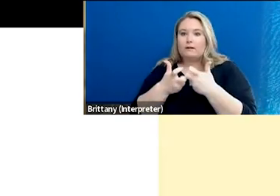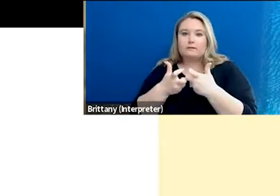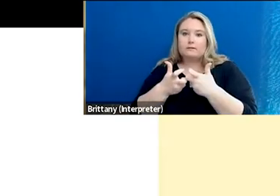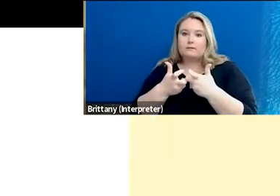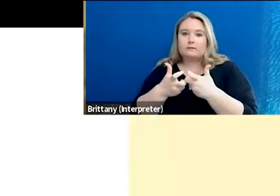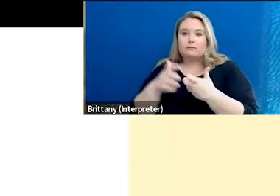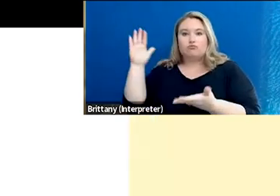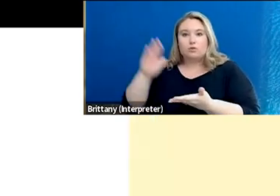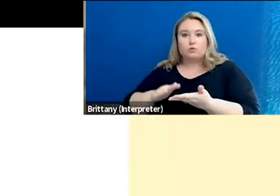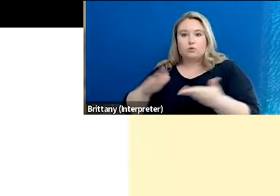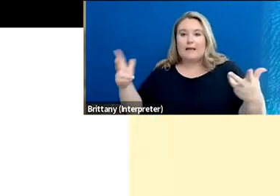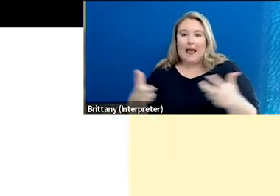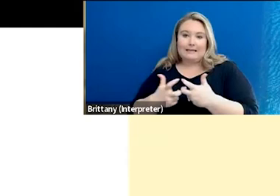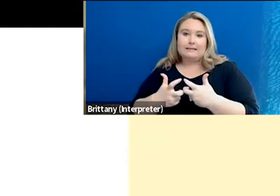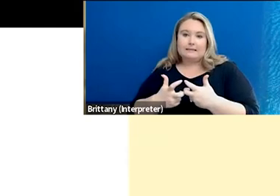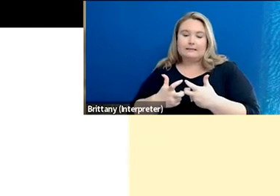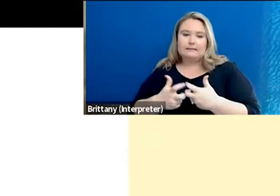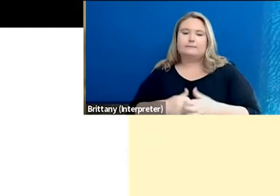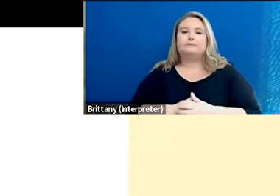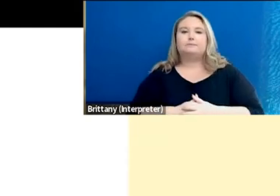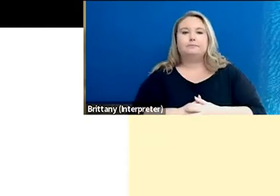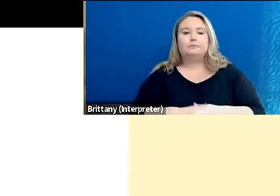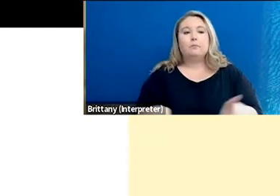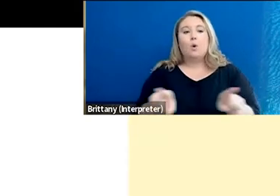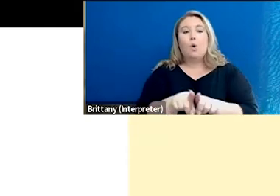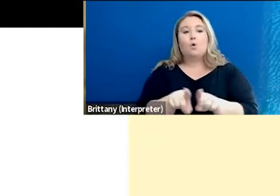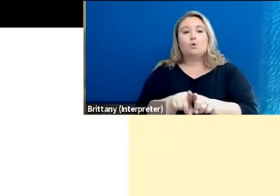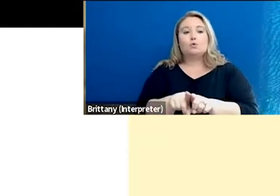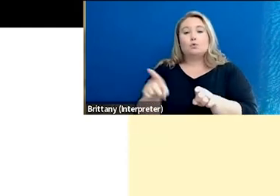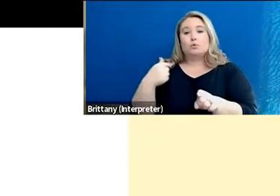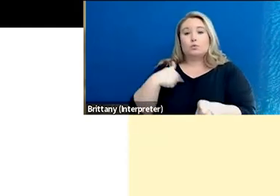And lastly, we've also developed Age-Friendly Parks Toolkit.